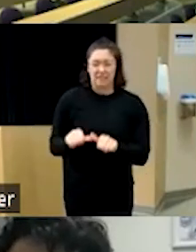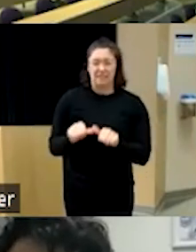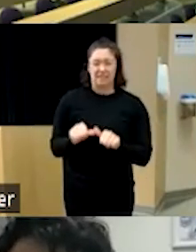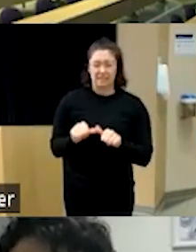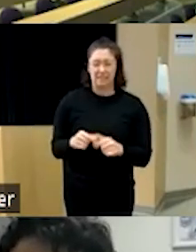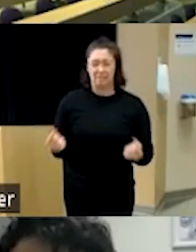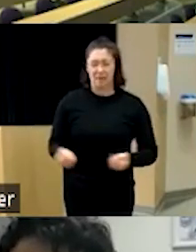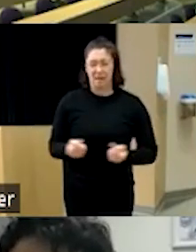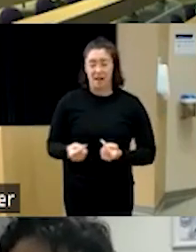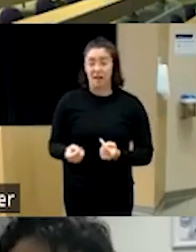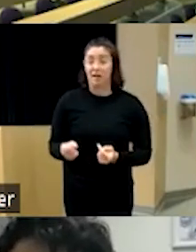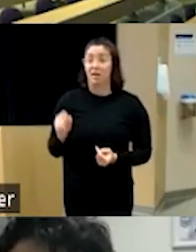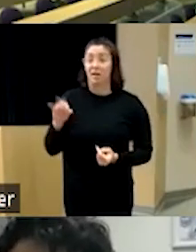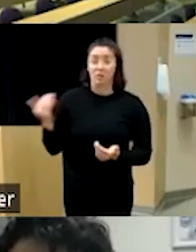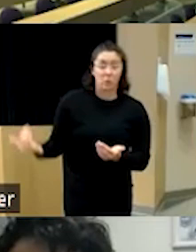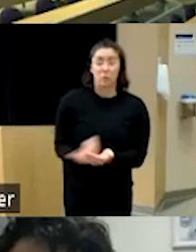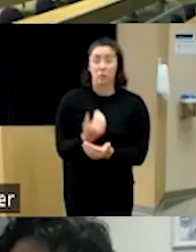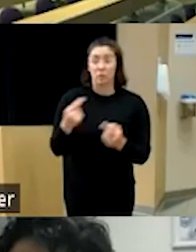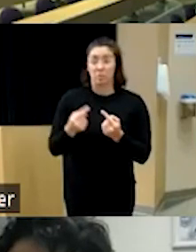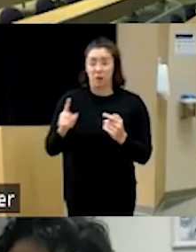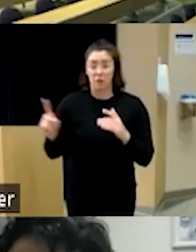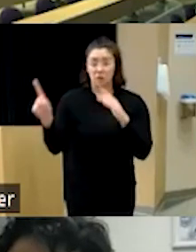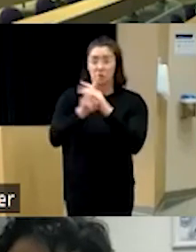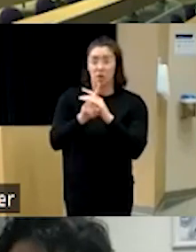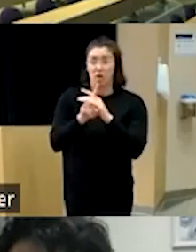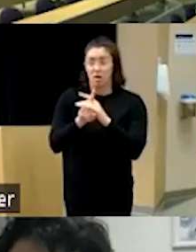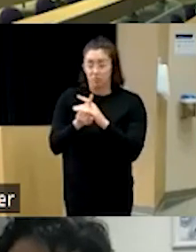start to have a completely new problem if the and and you know this then the doctor you they will